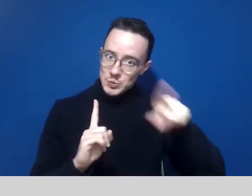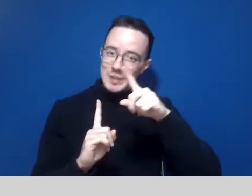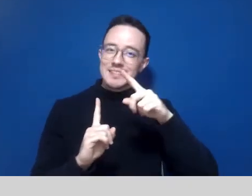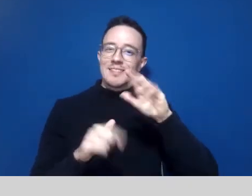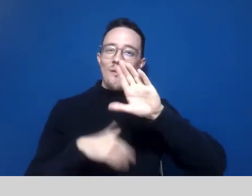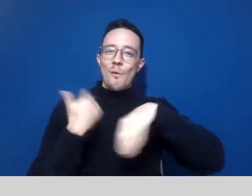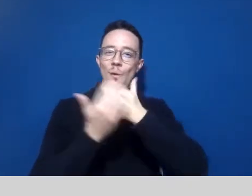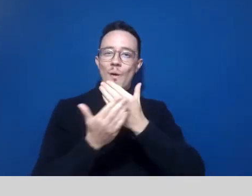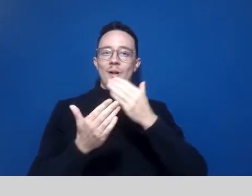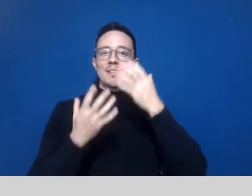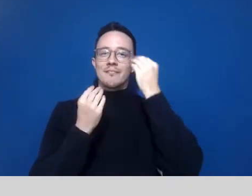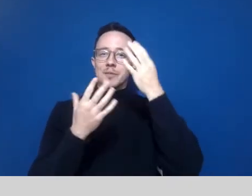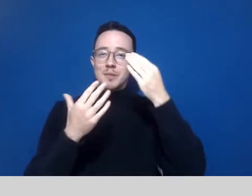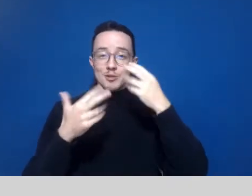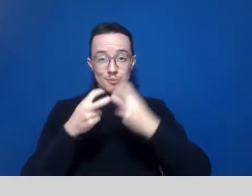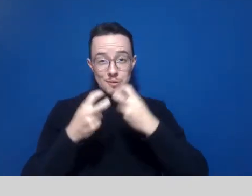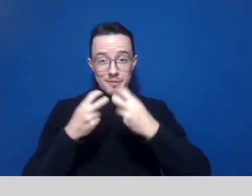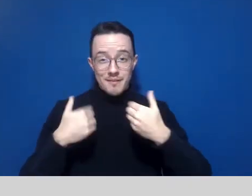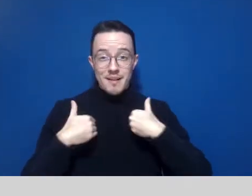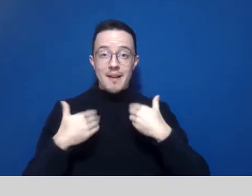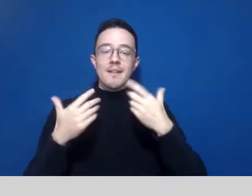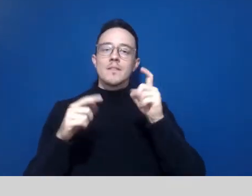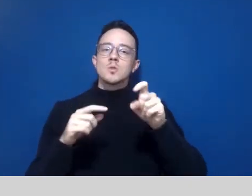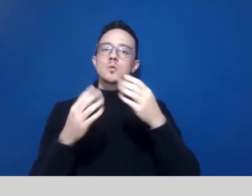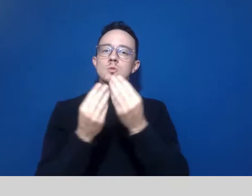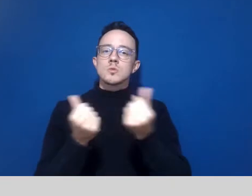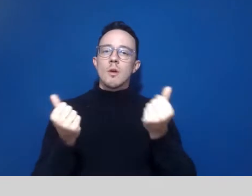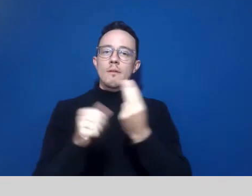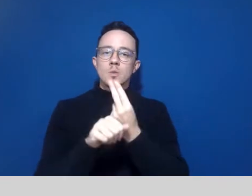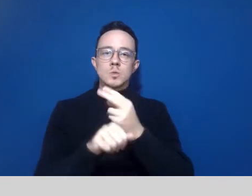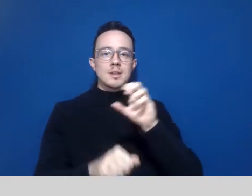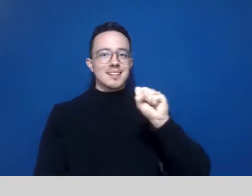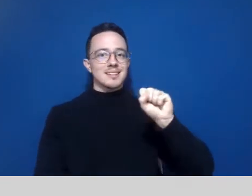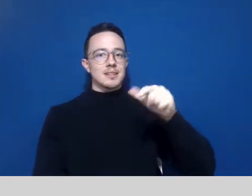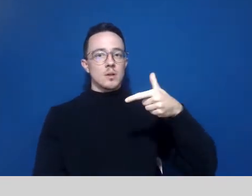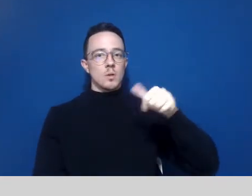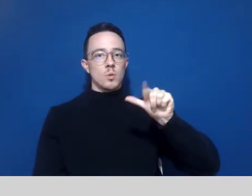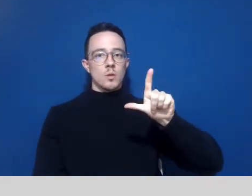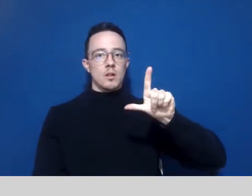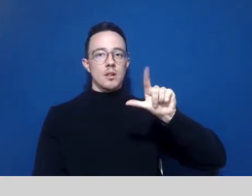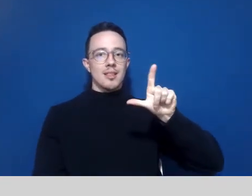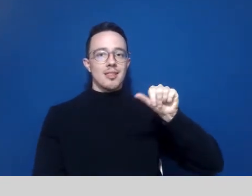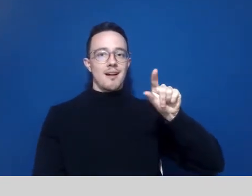should be solved using SQLite. This is also an excuse for me to promote open source project I've been working